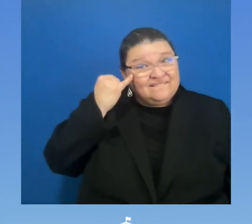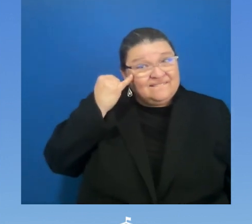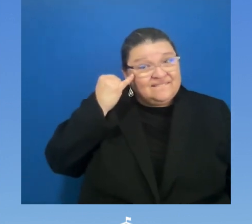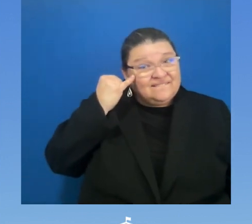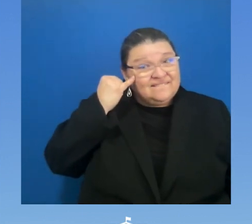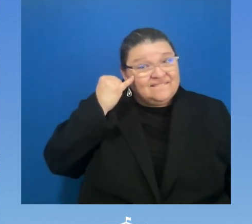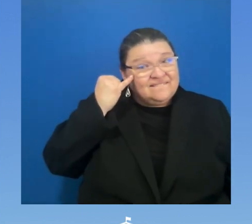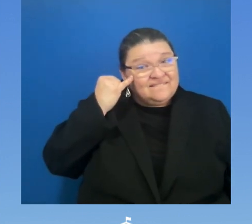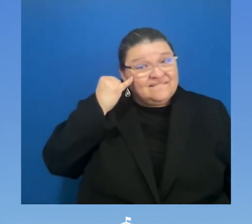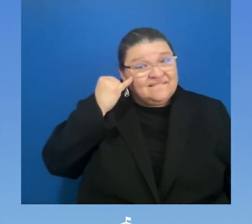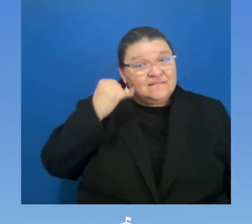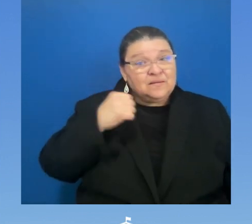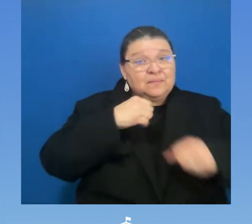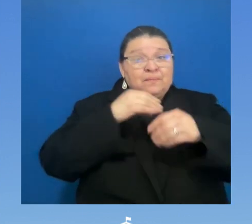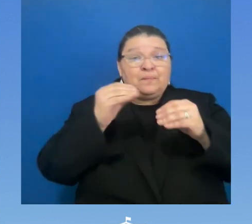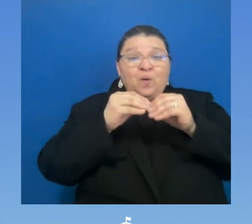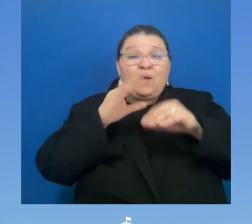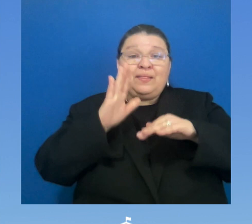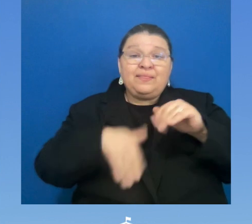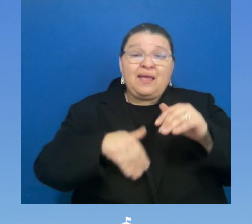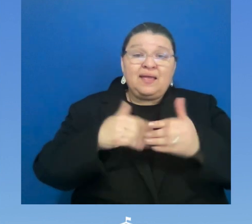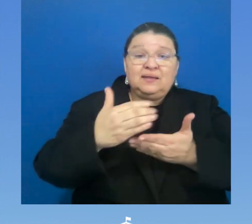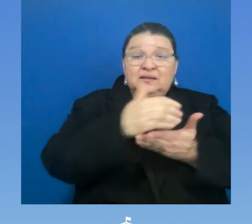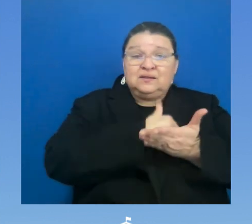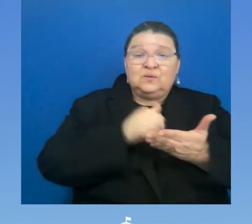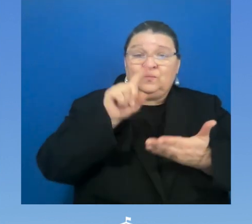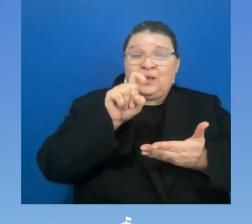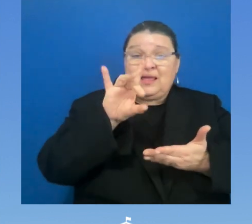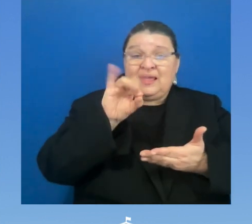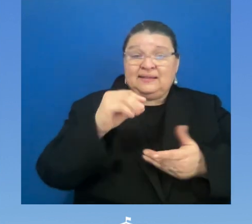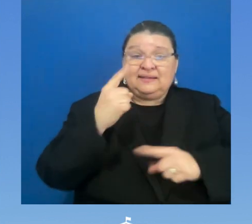That's discrimination that devaluing of my work